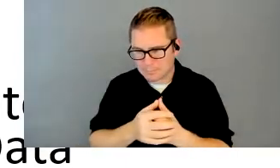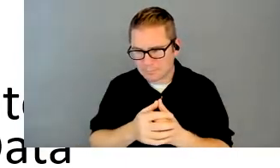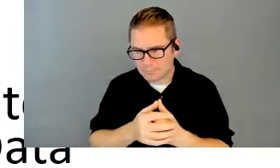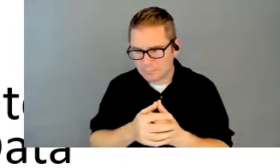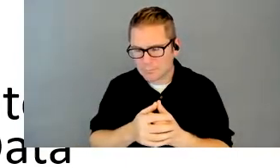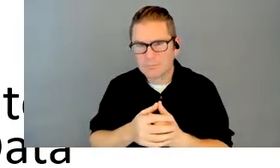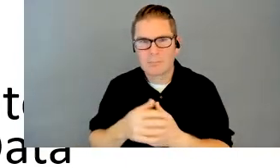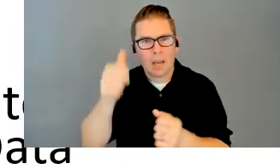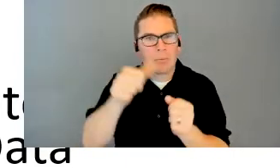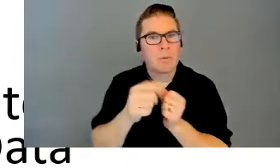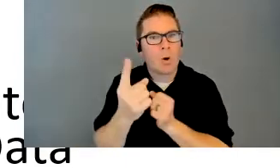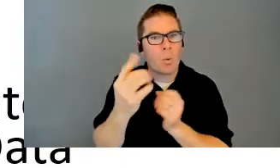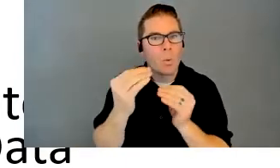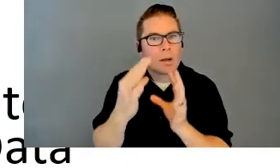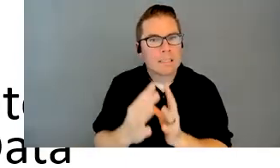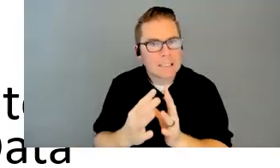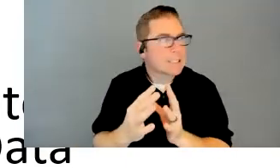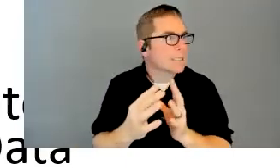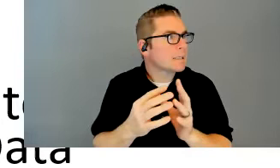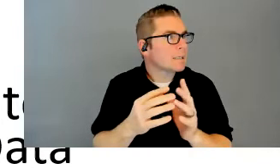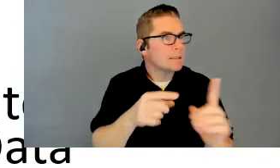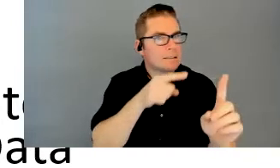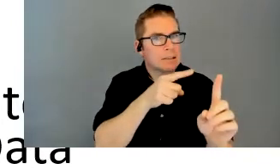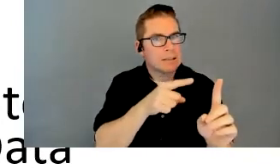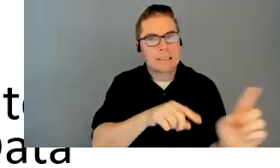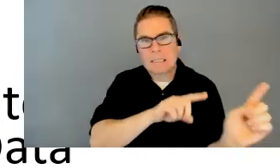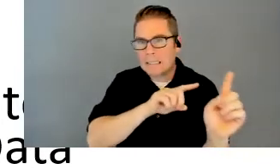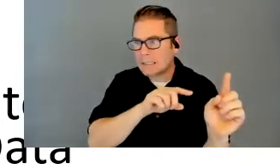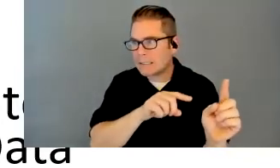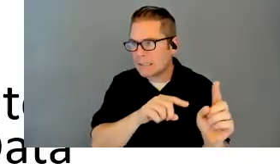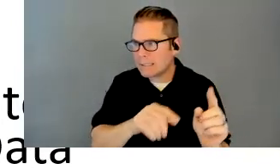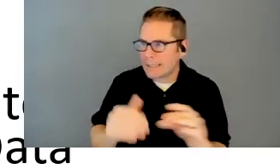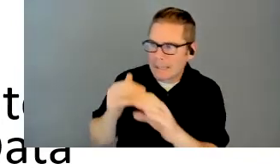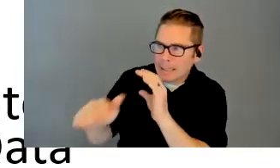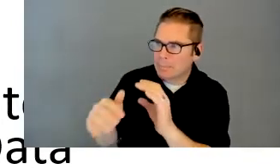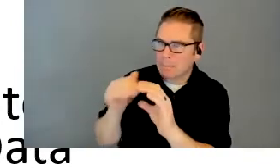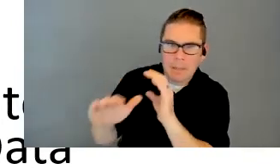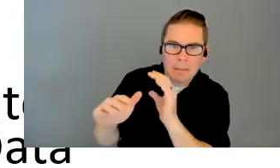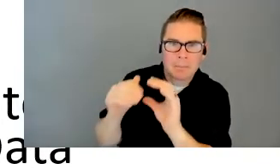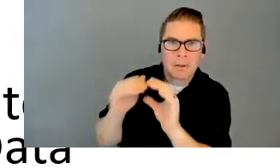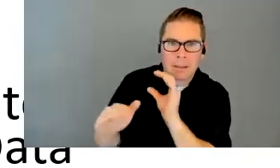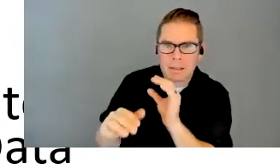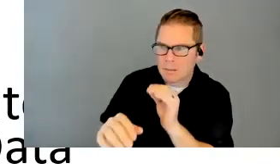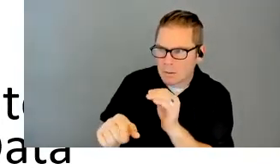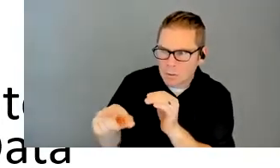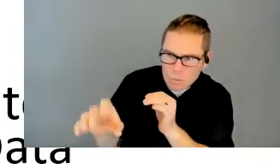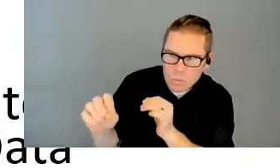who just kept after him, like kept emailing him, are you OK? Here's the resources just.